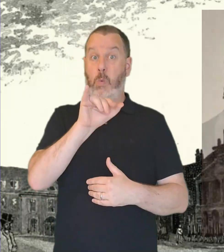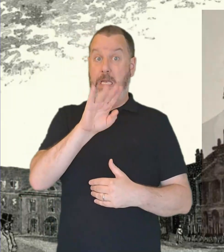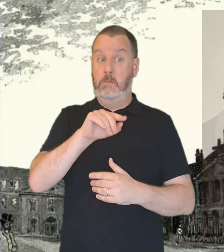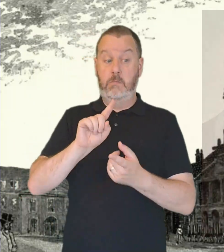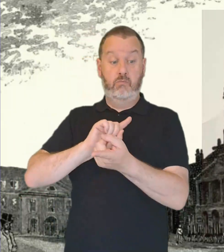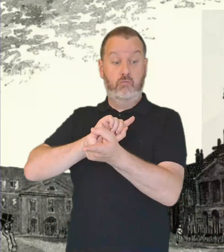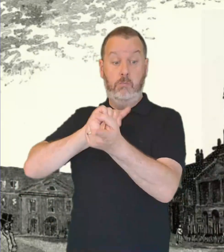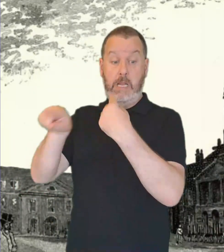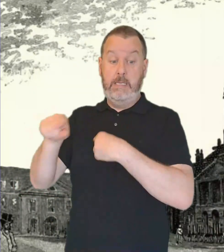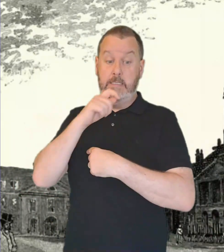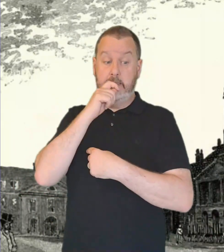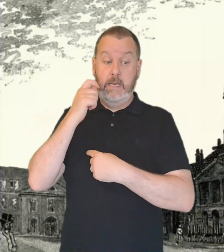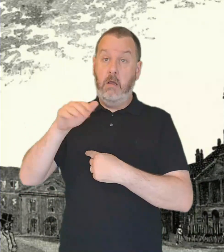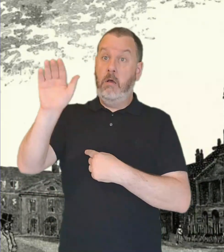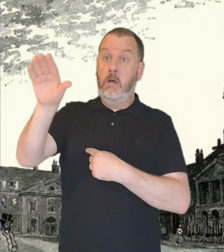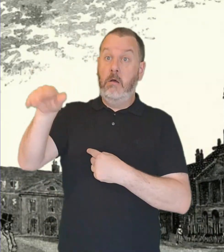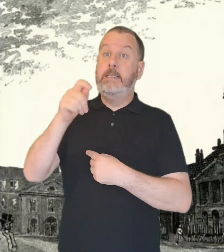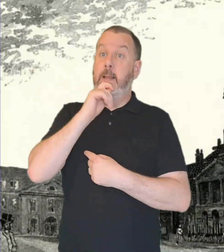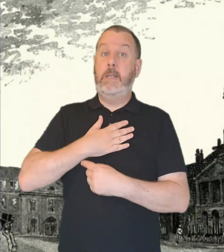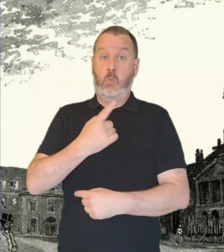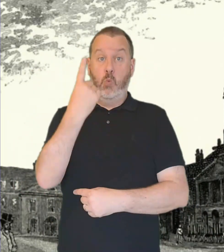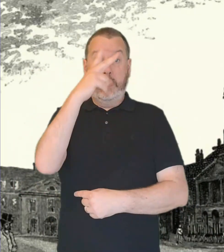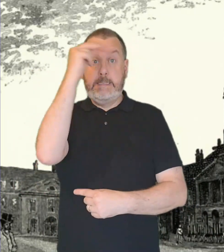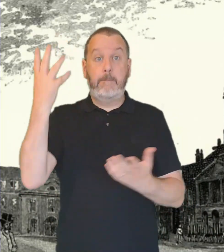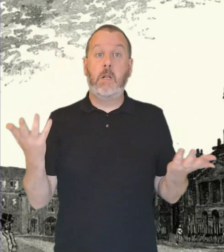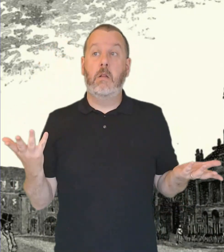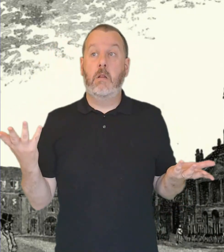William demanded that Maule give a single example